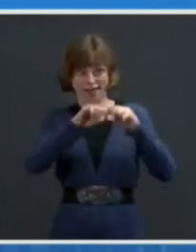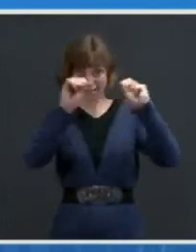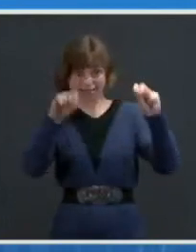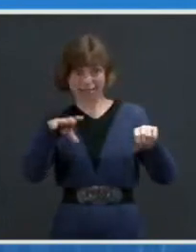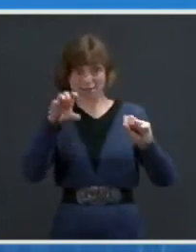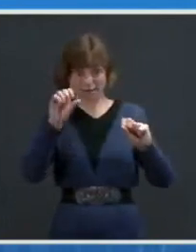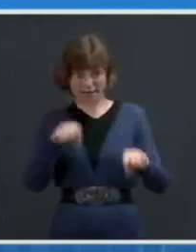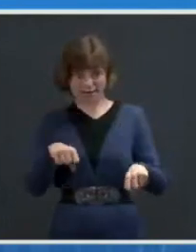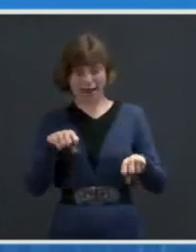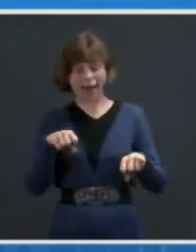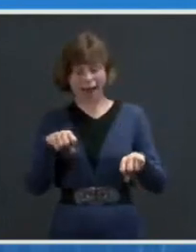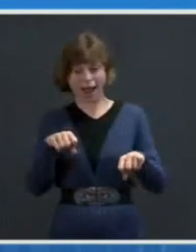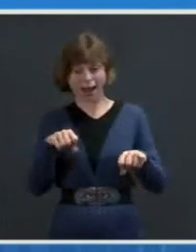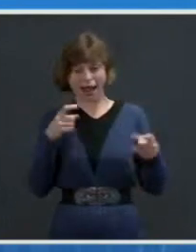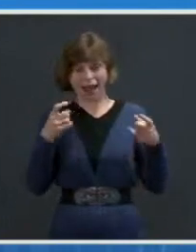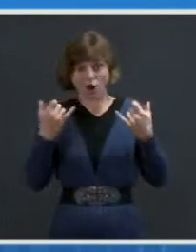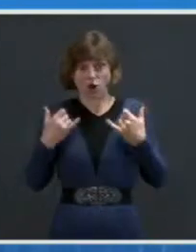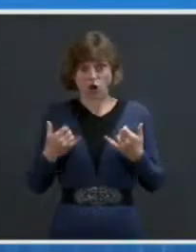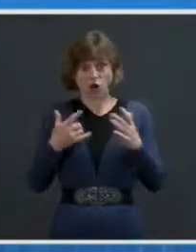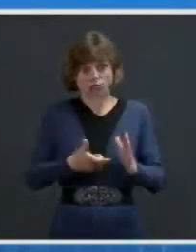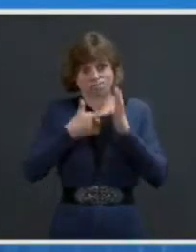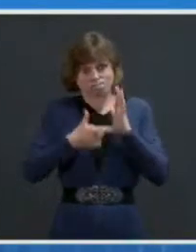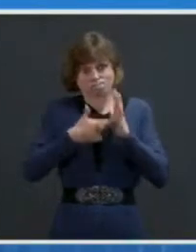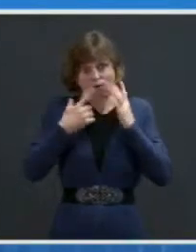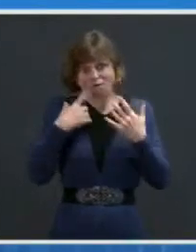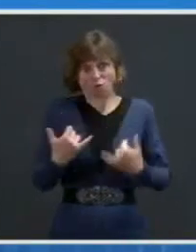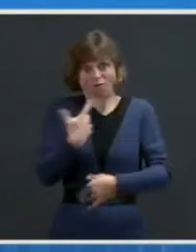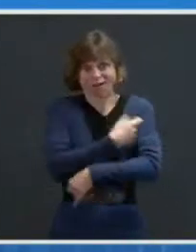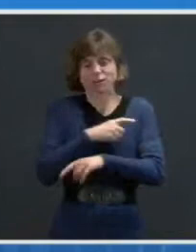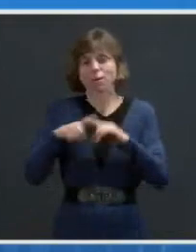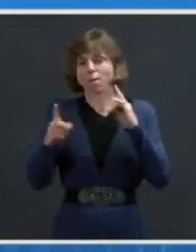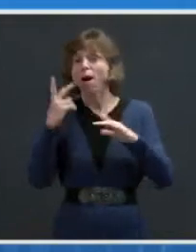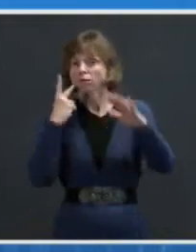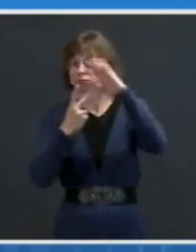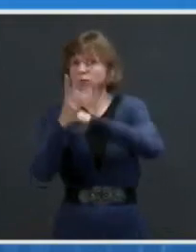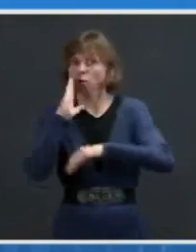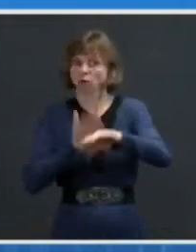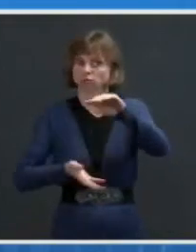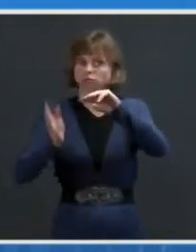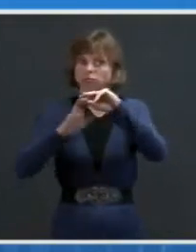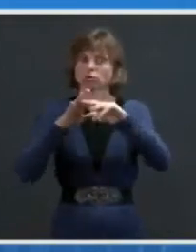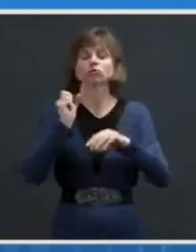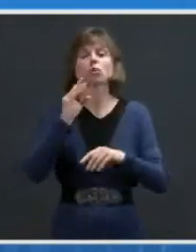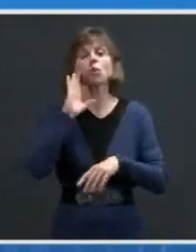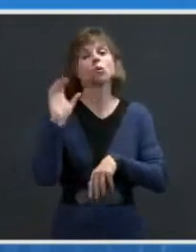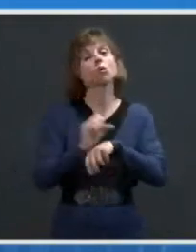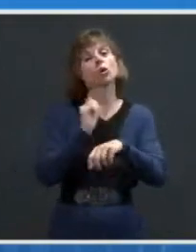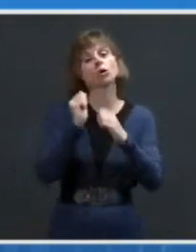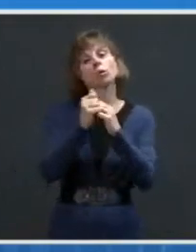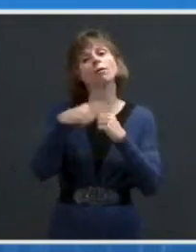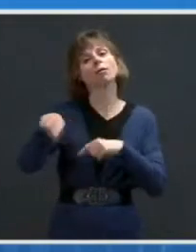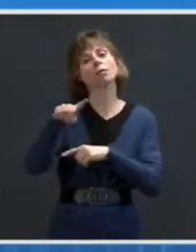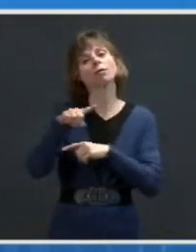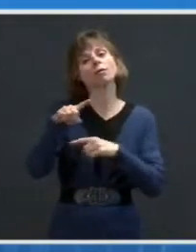BUT NOW WE REALLY NEED TO MAKE SURE THE SYSTEMS CAN HANDLE THE